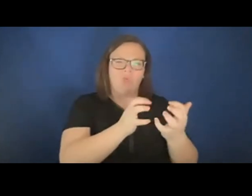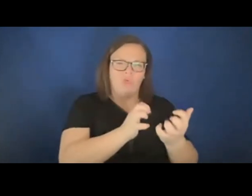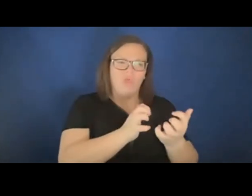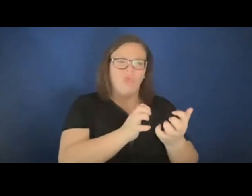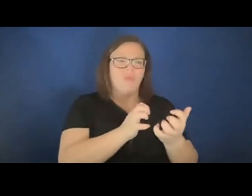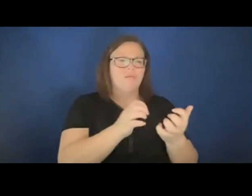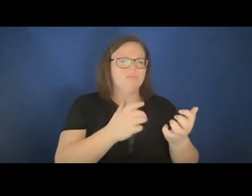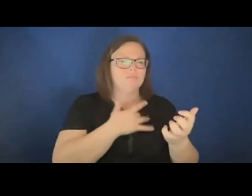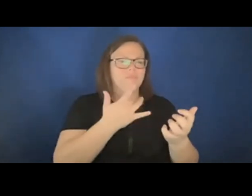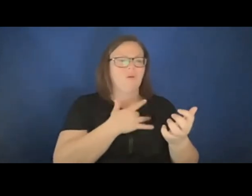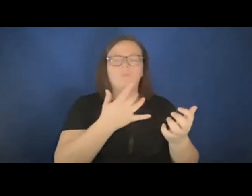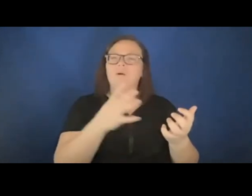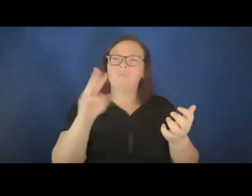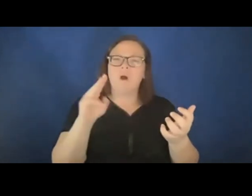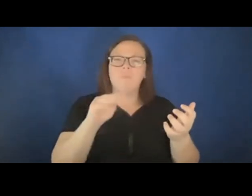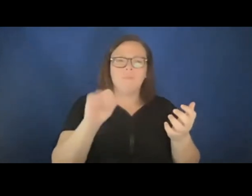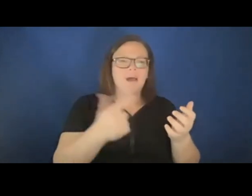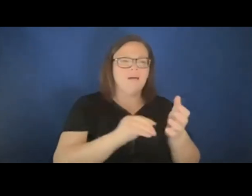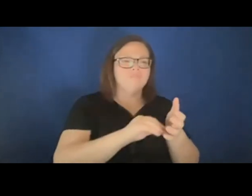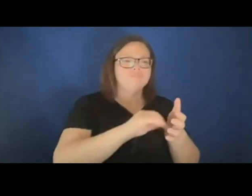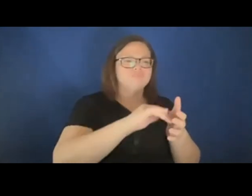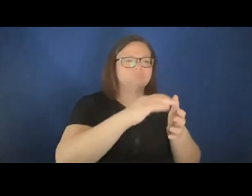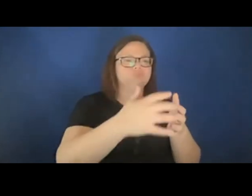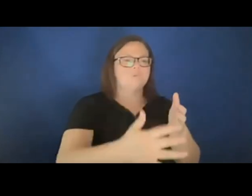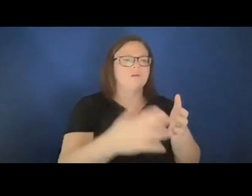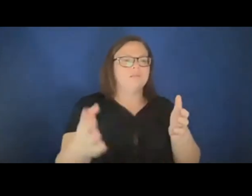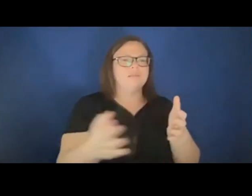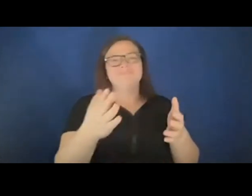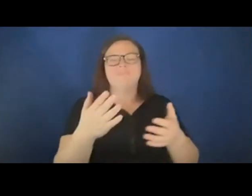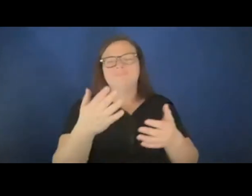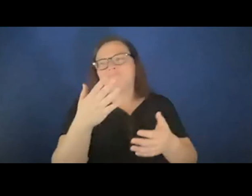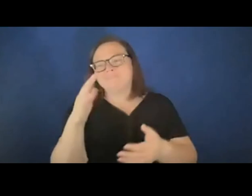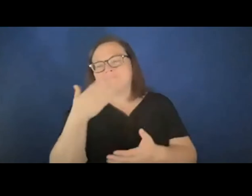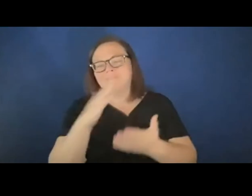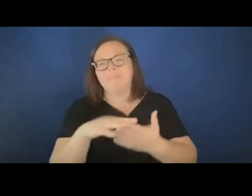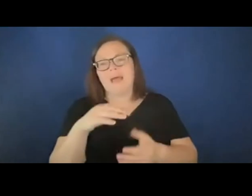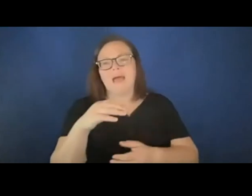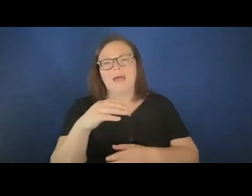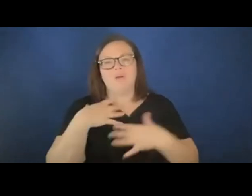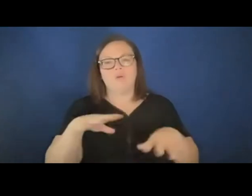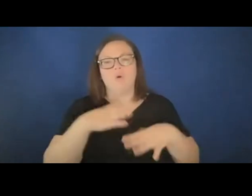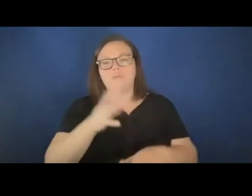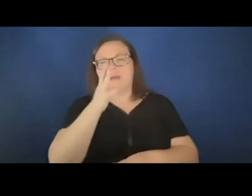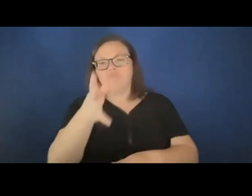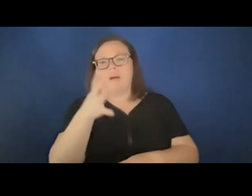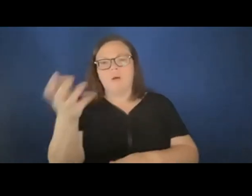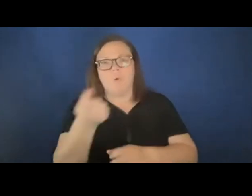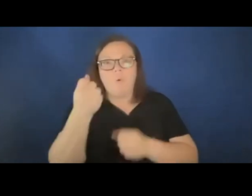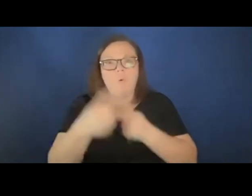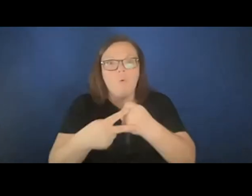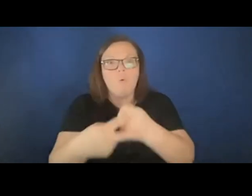with Walmart bags and neverworn Goodwill clothes my grandmother hoards. And what good are those